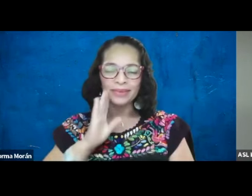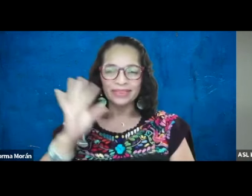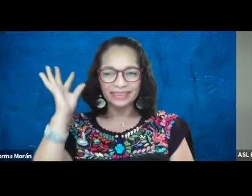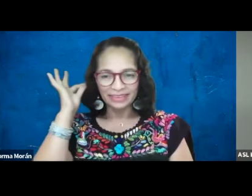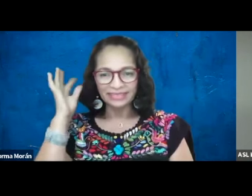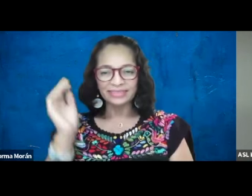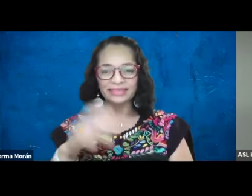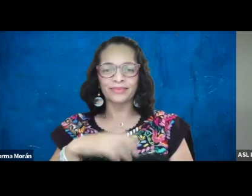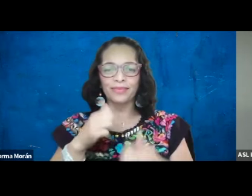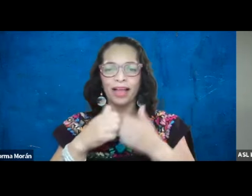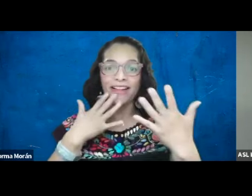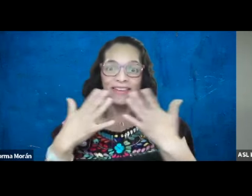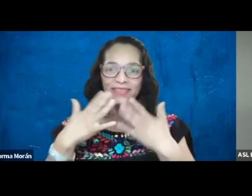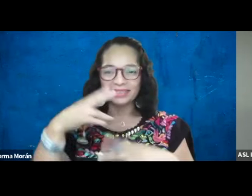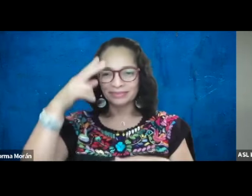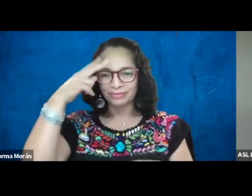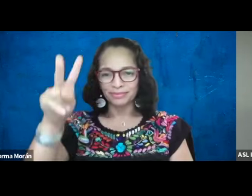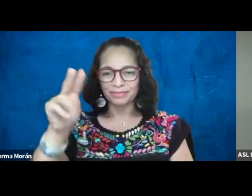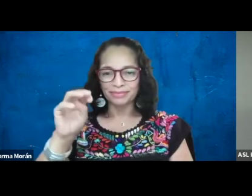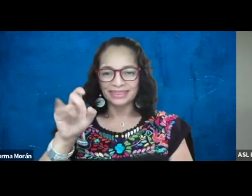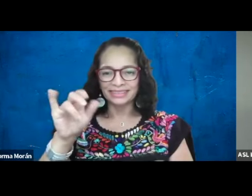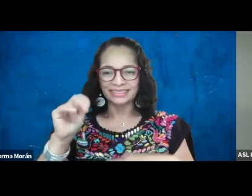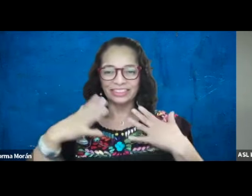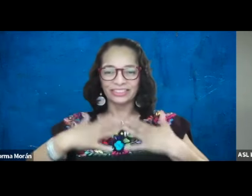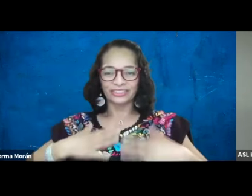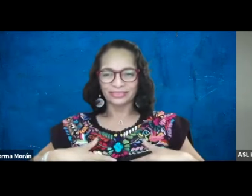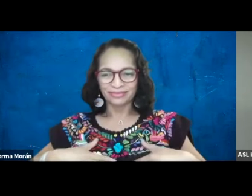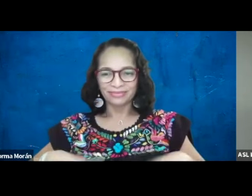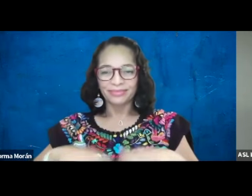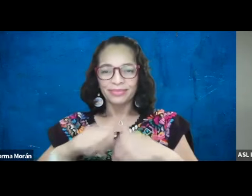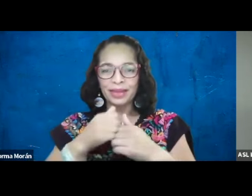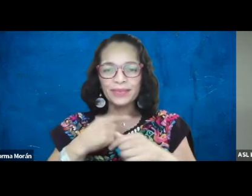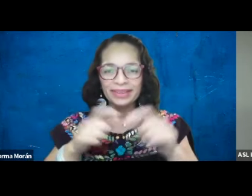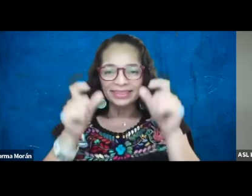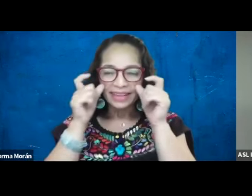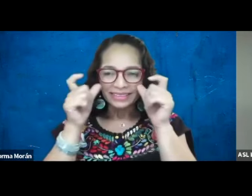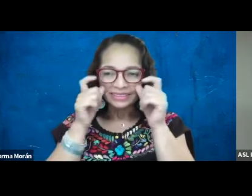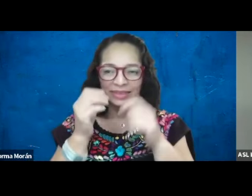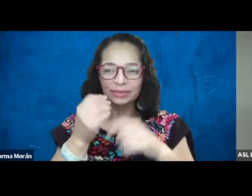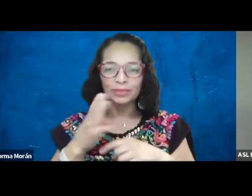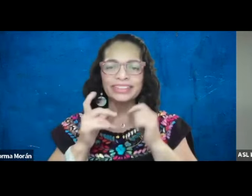I'm a Latino woman with brown hair. I have a bright colored Mexican